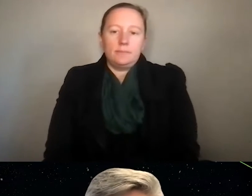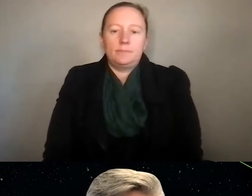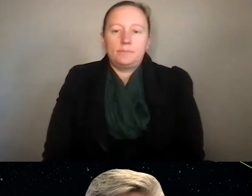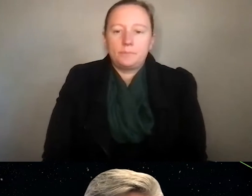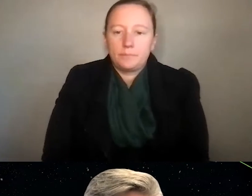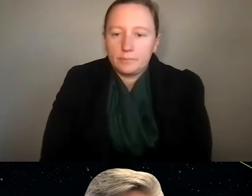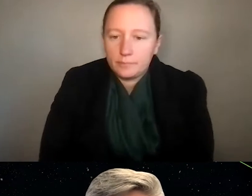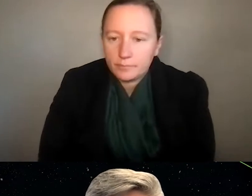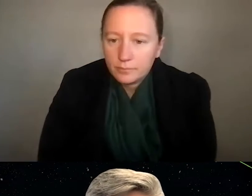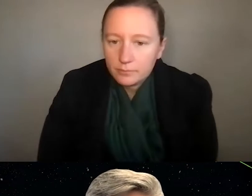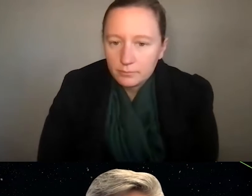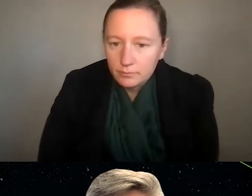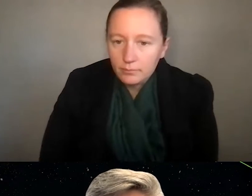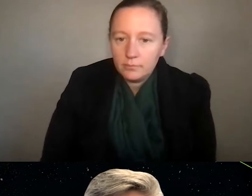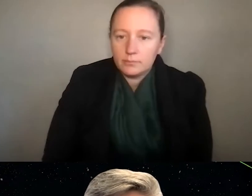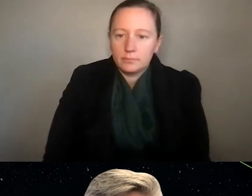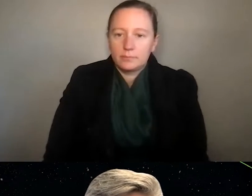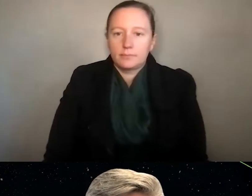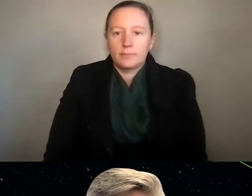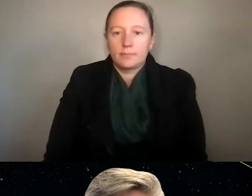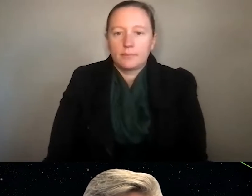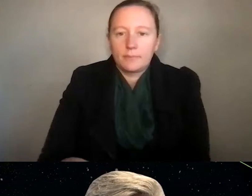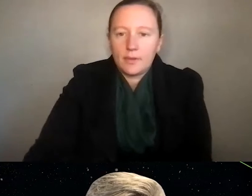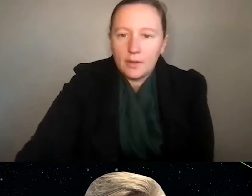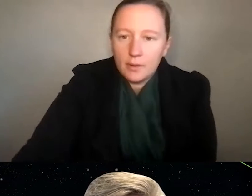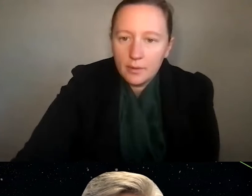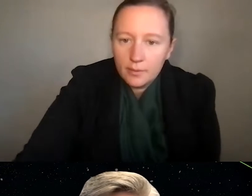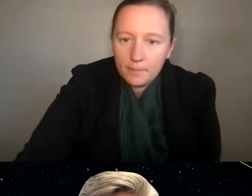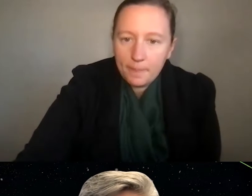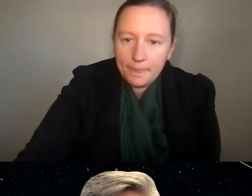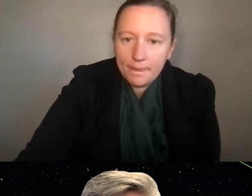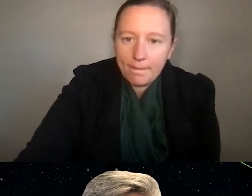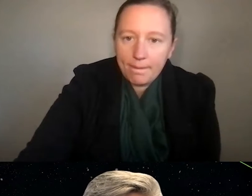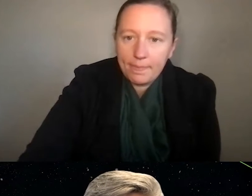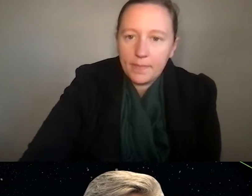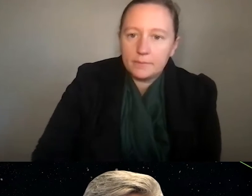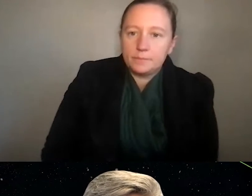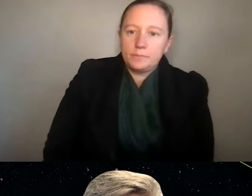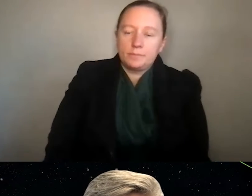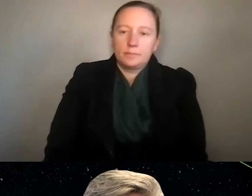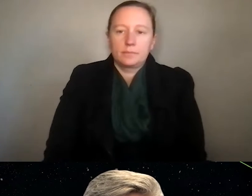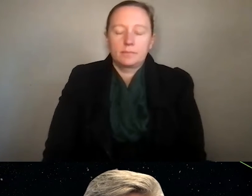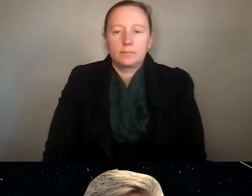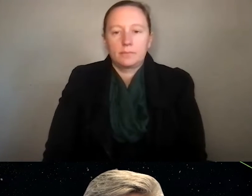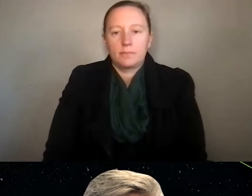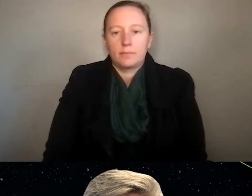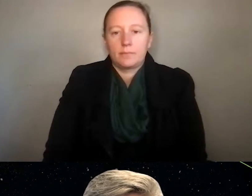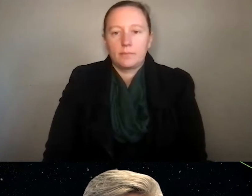Beth Strausser: Thank you. This person is asking if,